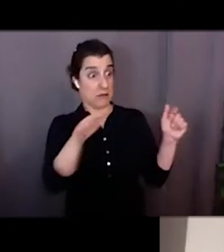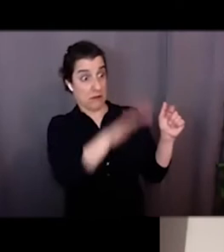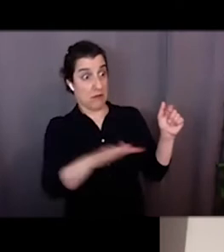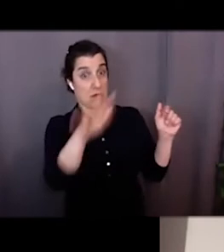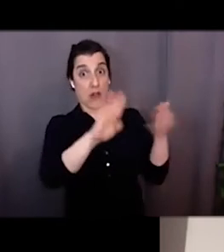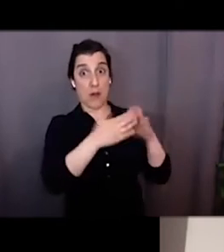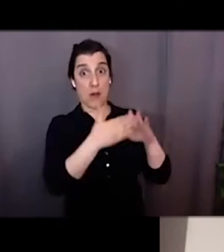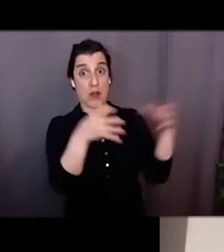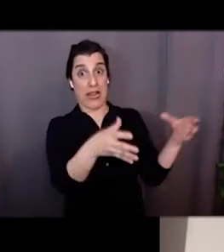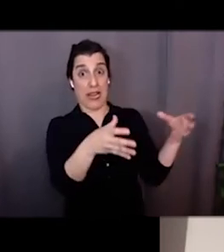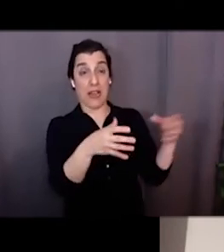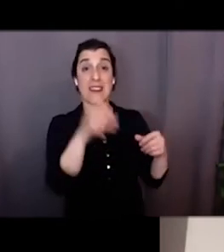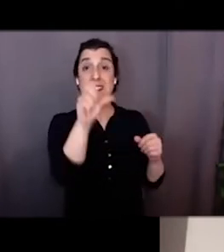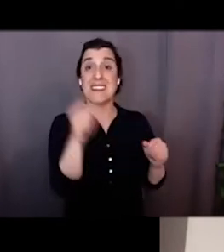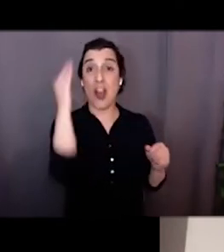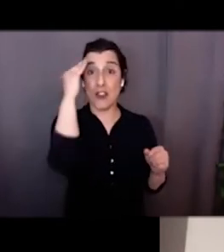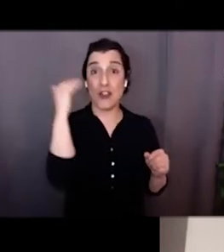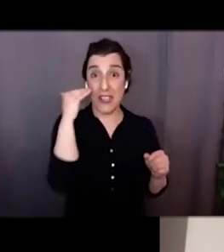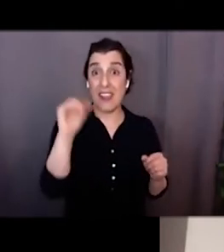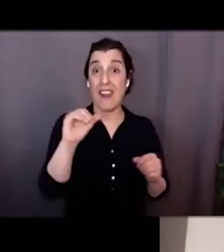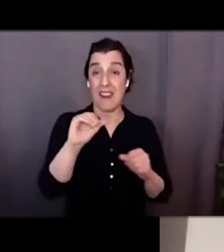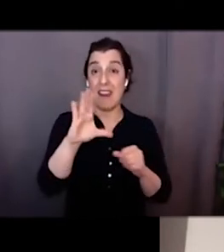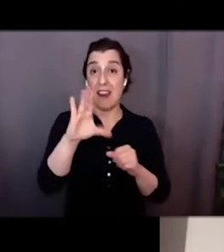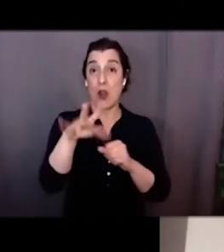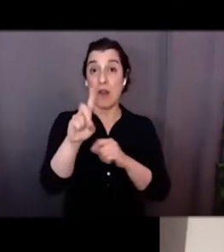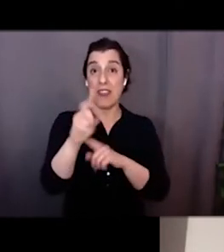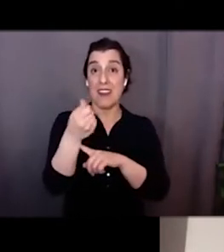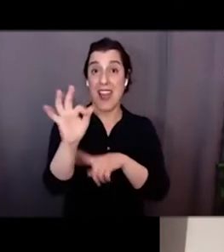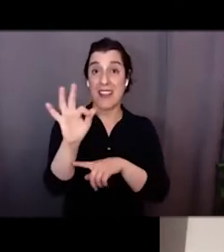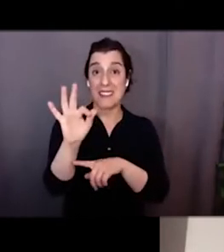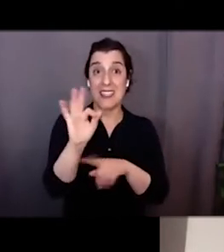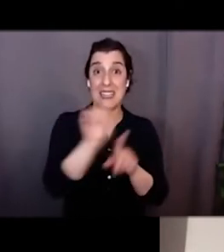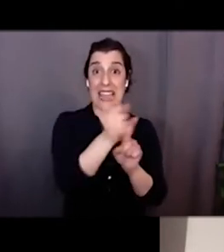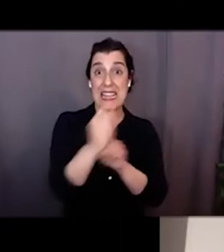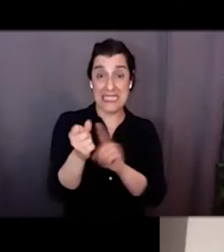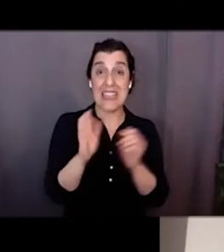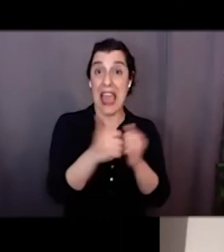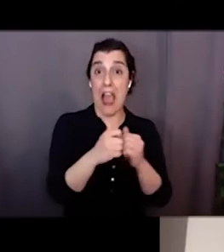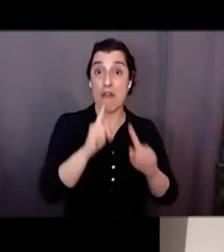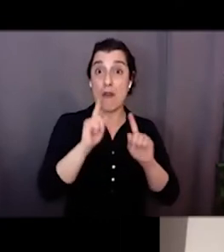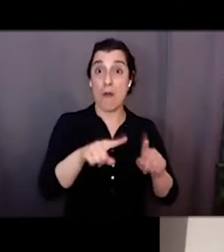In case of foster Korea, the Coby 19 cases are reported by text message to everyone in the community.